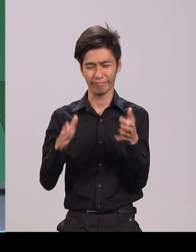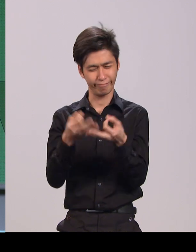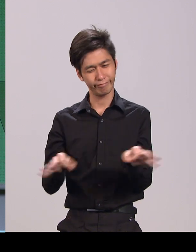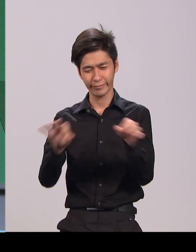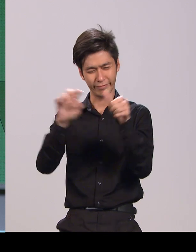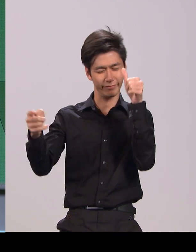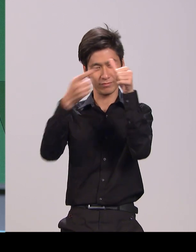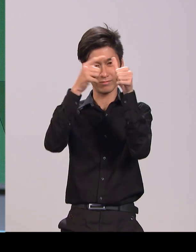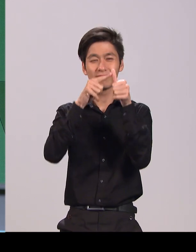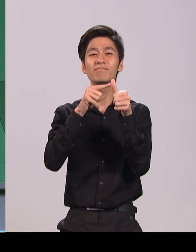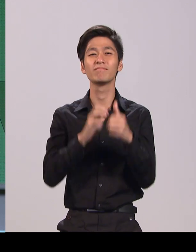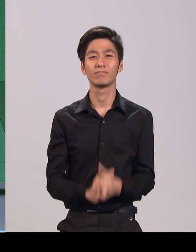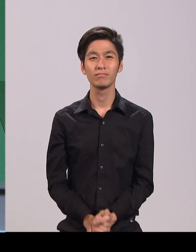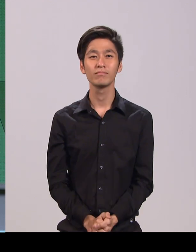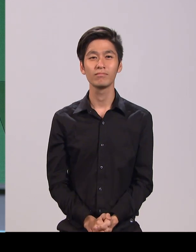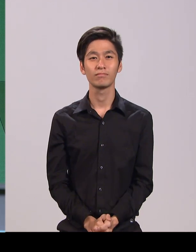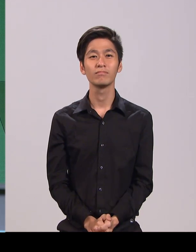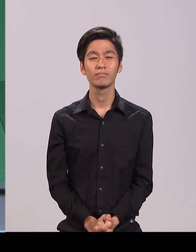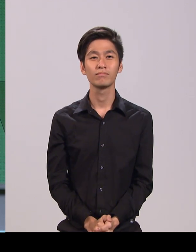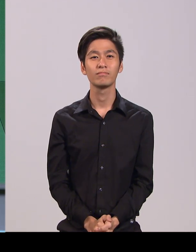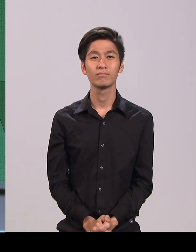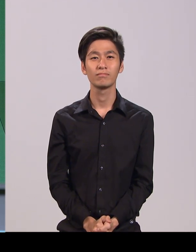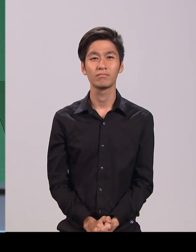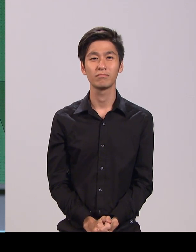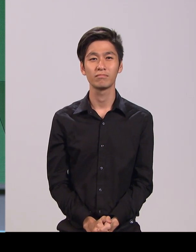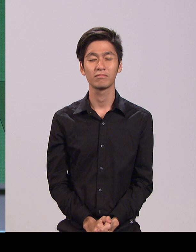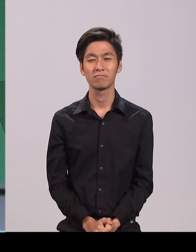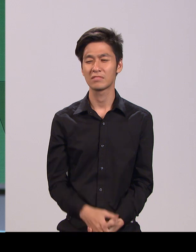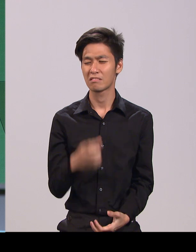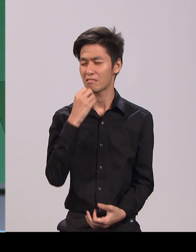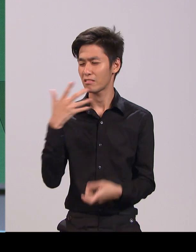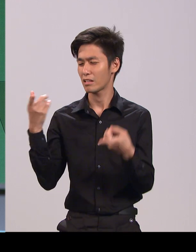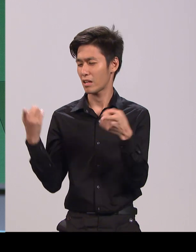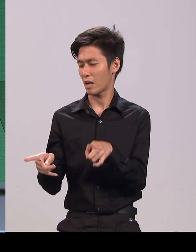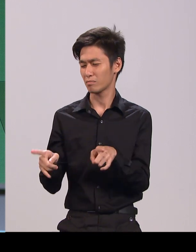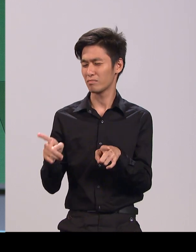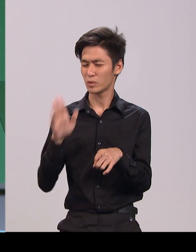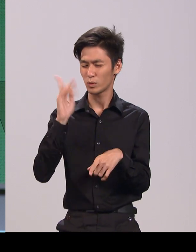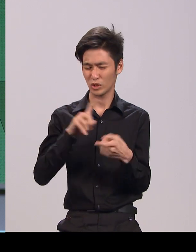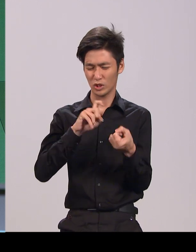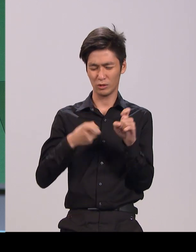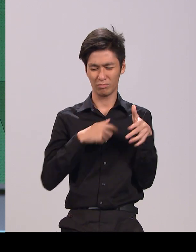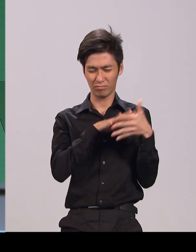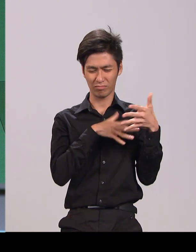Nothing that has happened has changed my timetable, or my resolve to press on with succession.